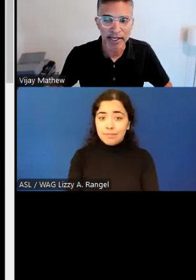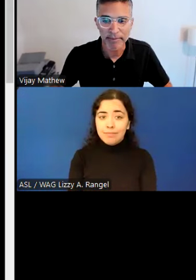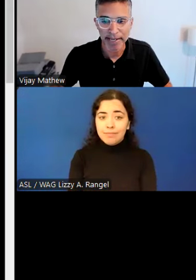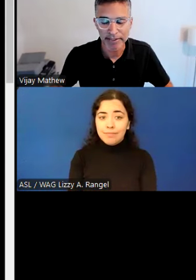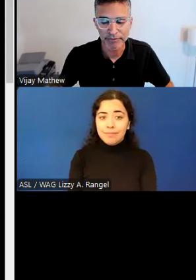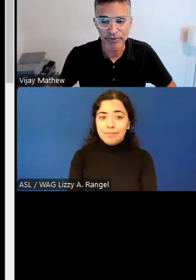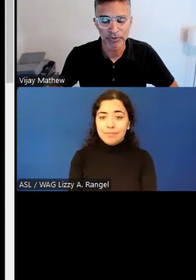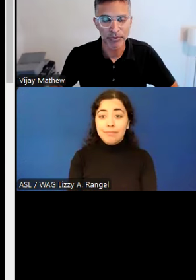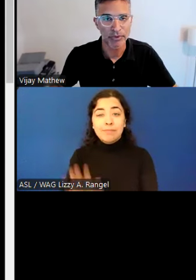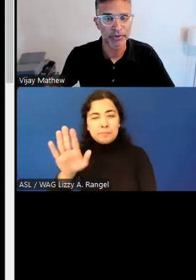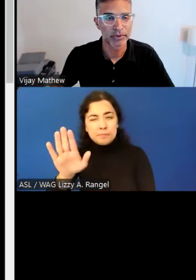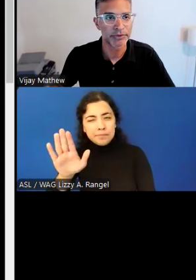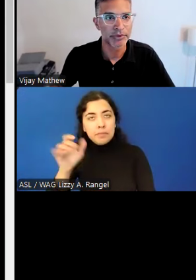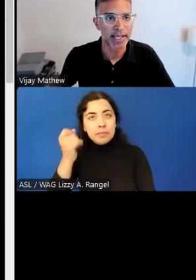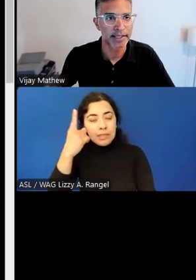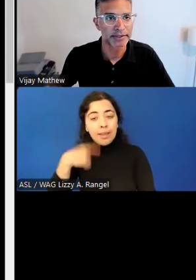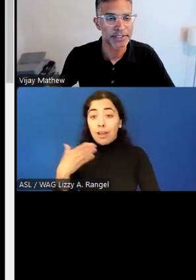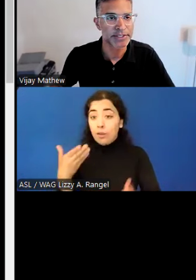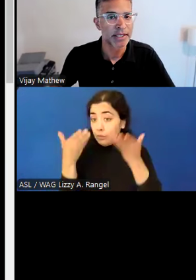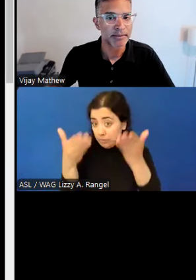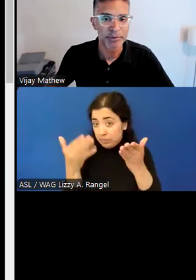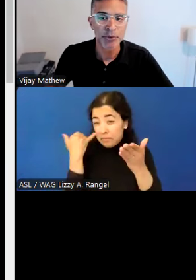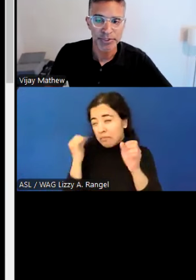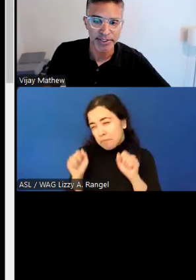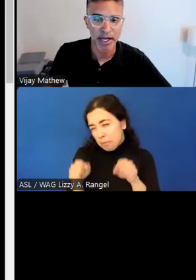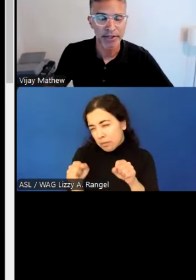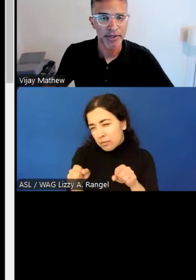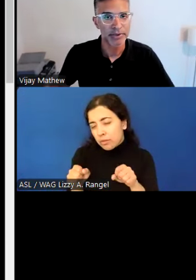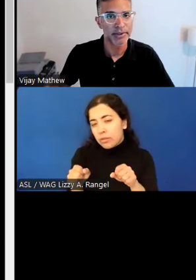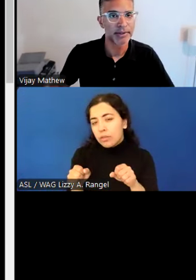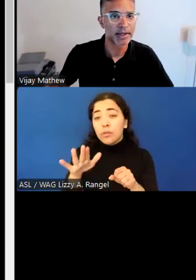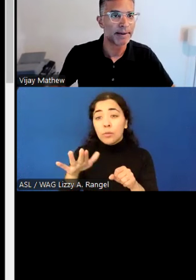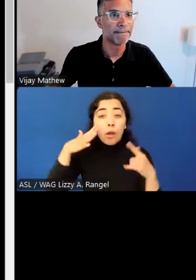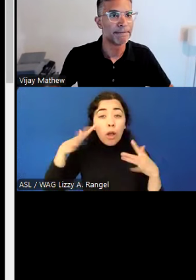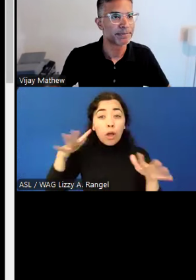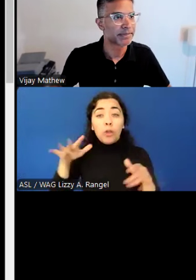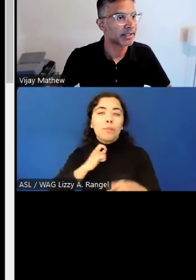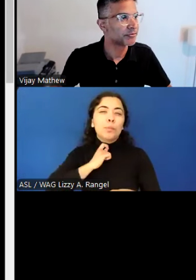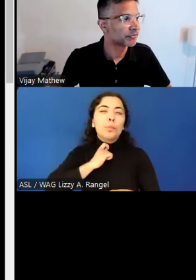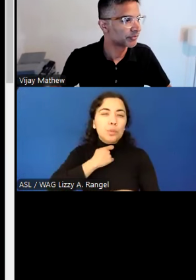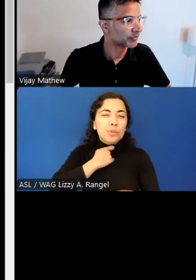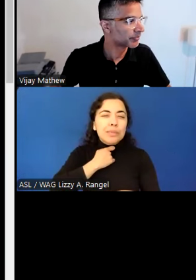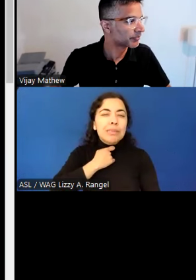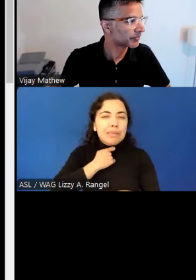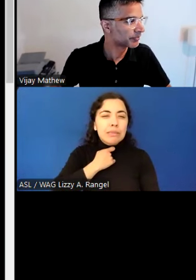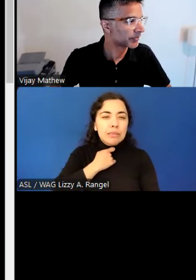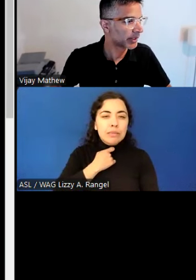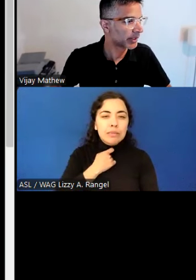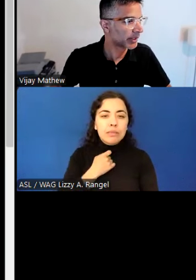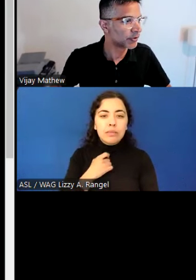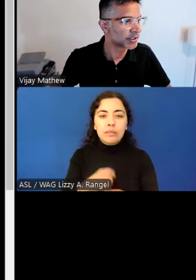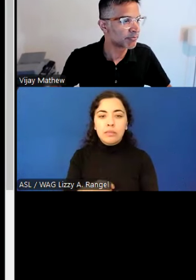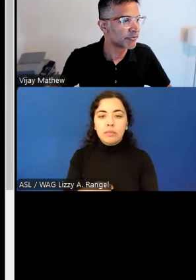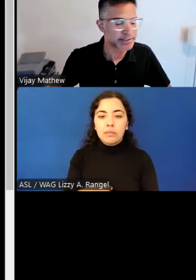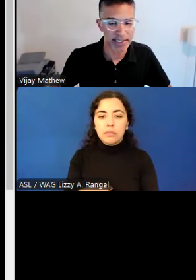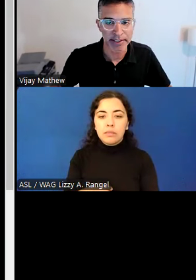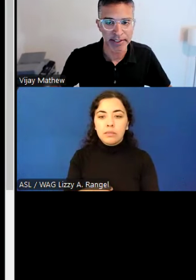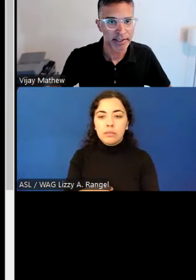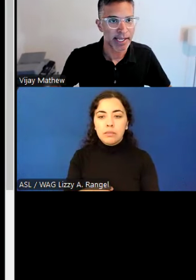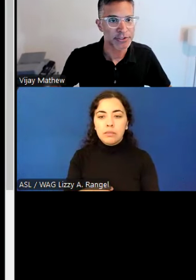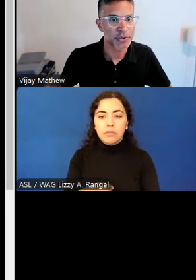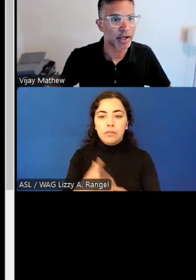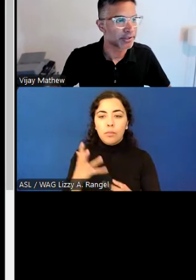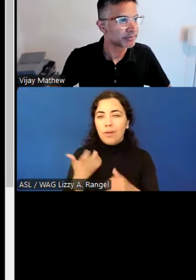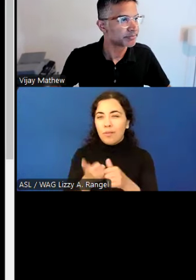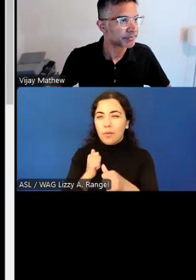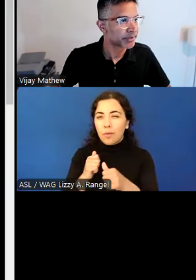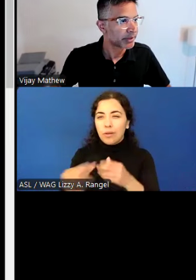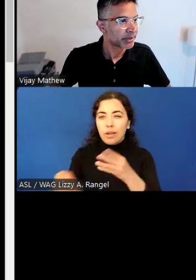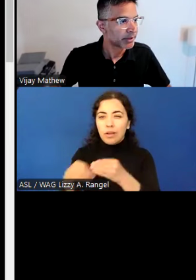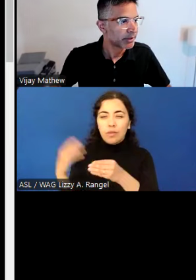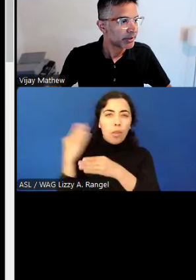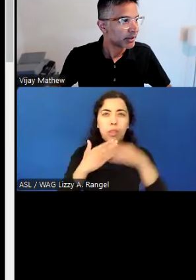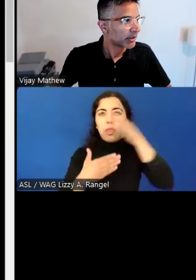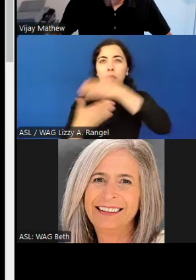recommend if you can just mute the audio in order to prevent any extra audio.